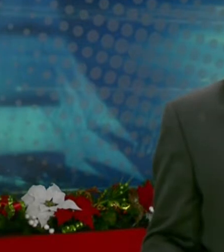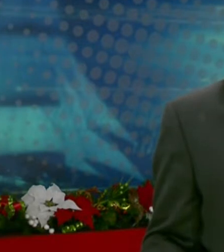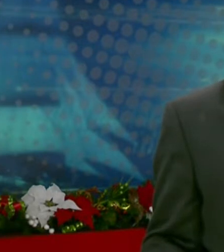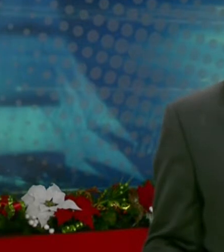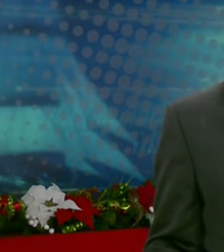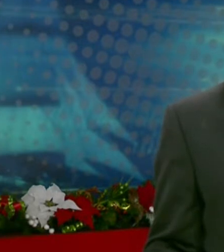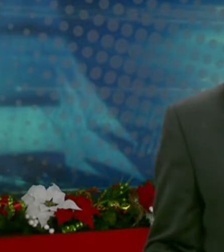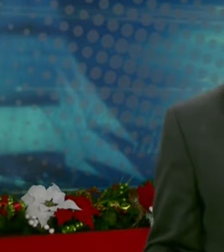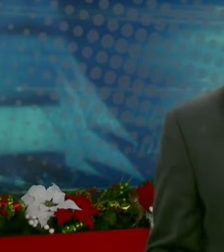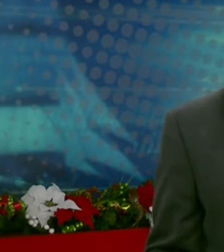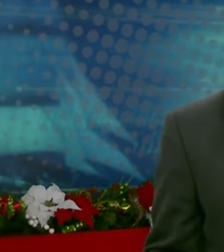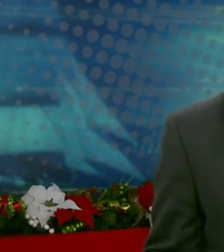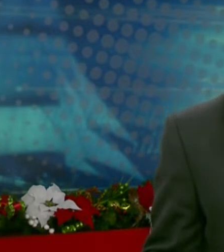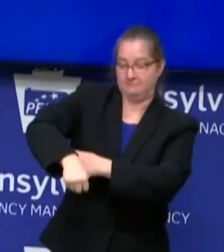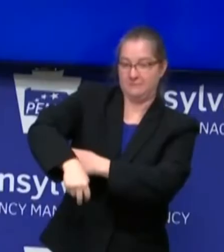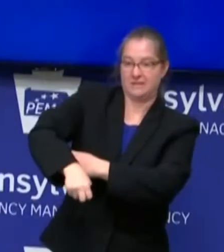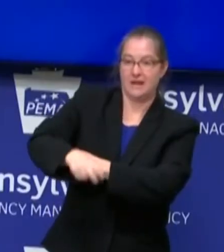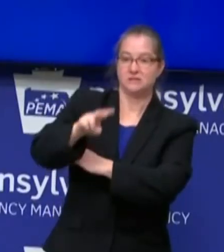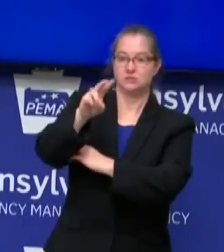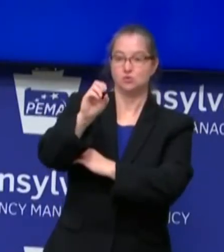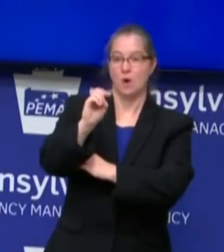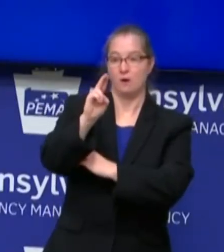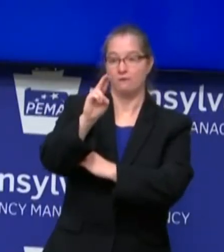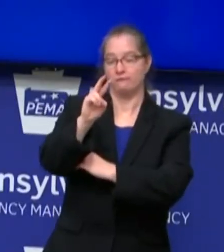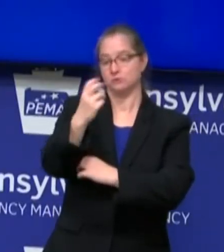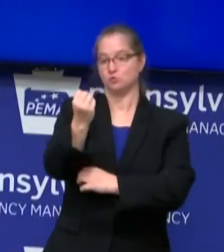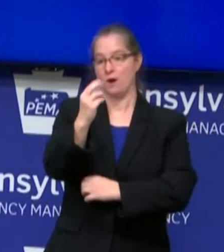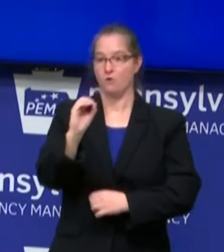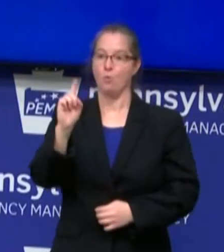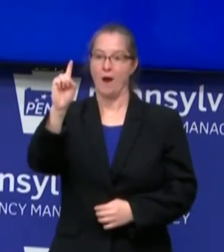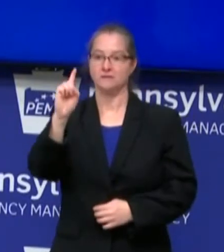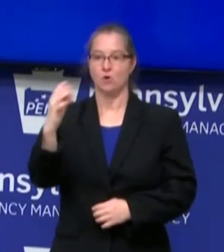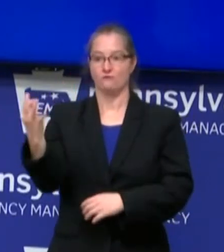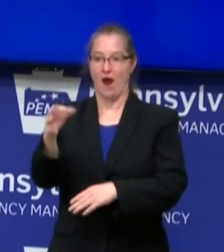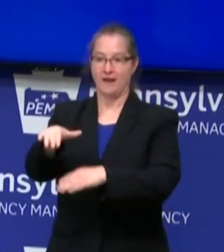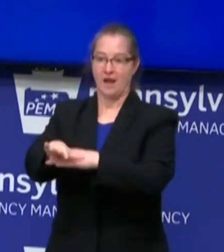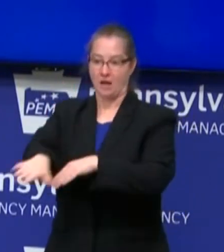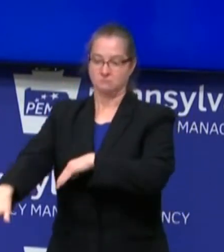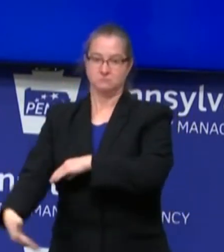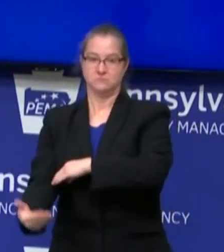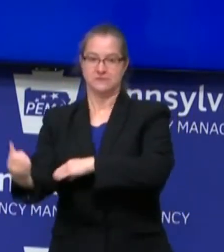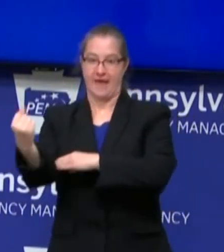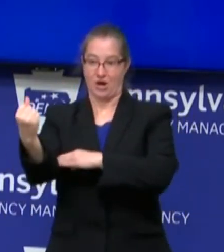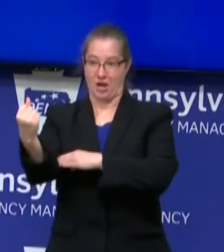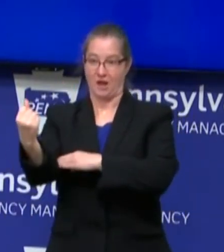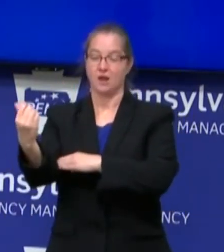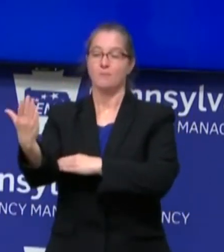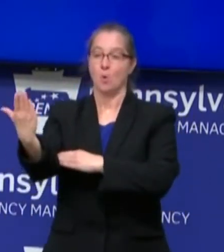ANNOUNCED MANDATE SHUTTING DOWN CERTAIN BUSINESSES TO SLOW THE SPREAD OF COVI19.